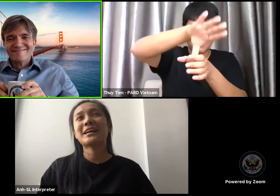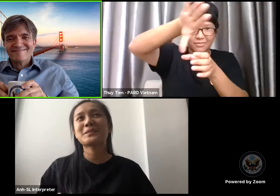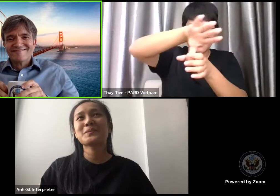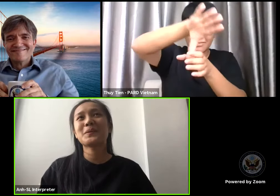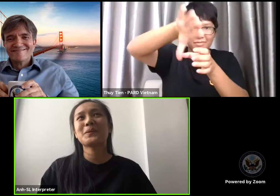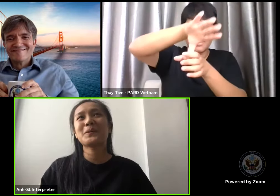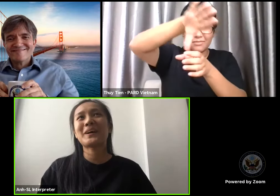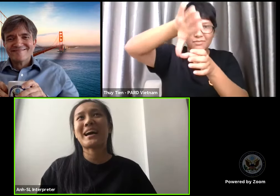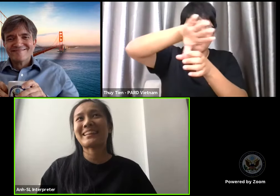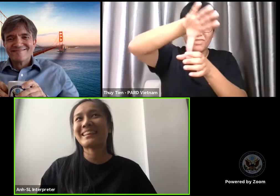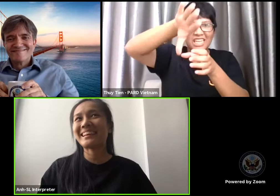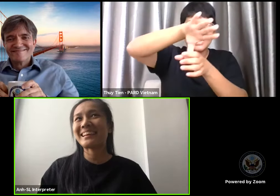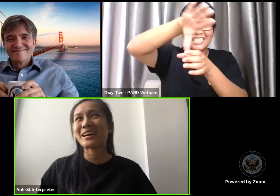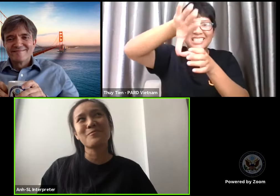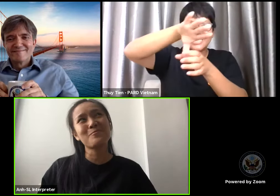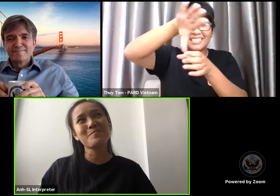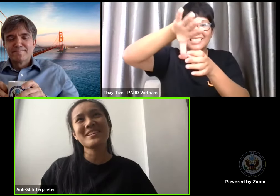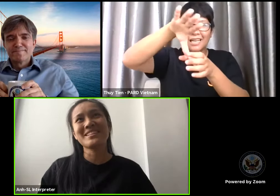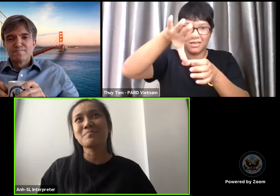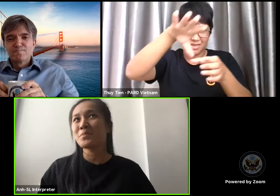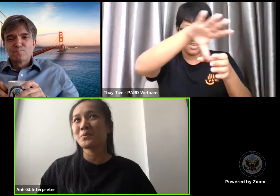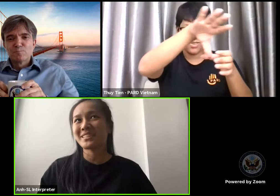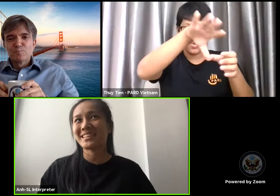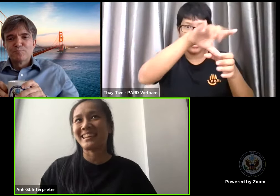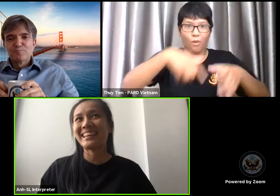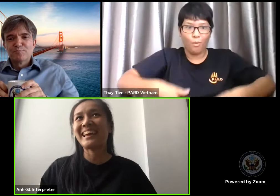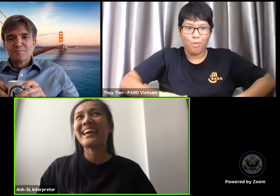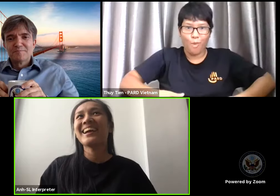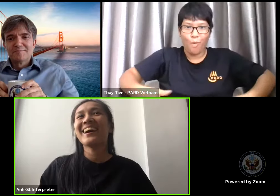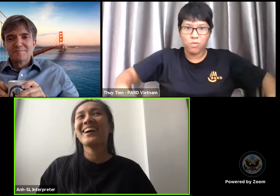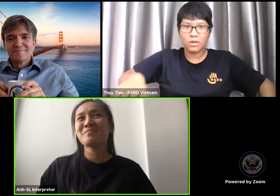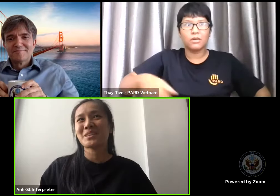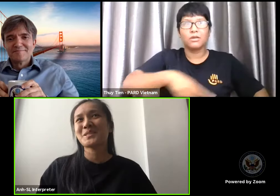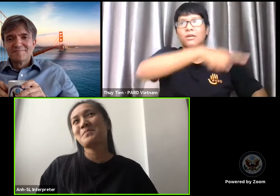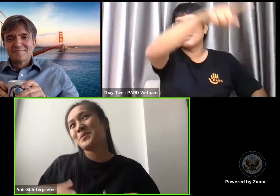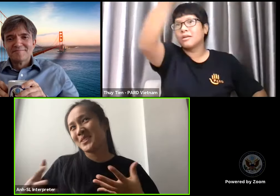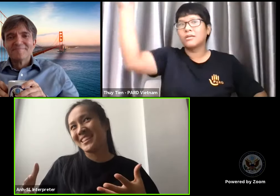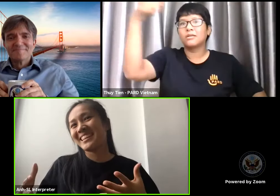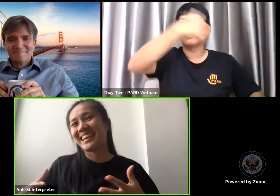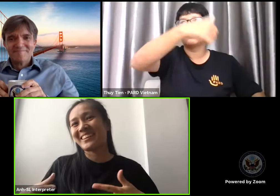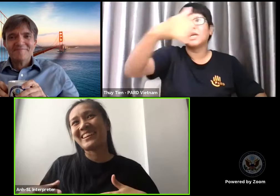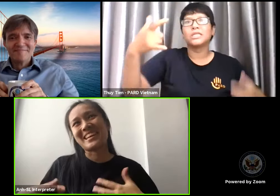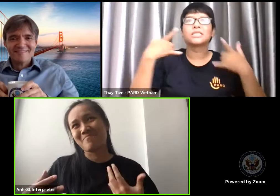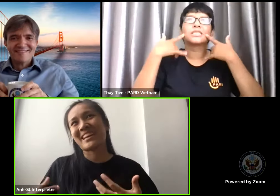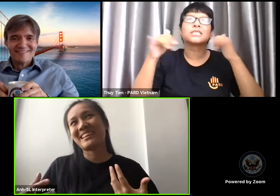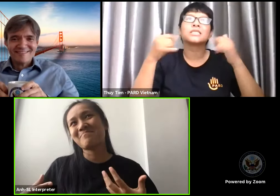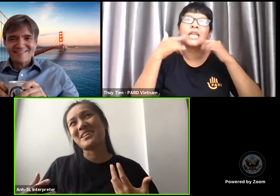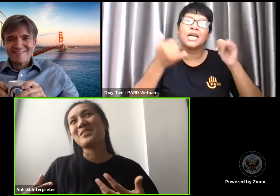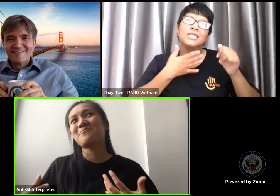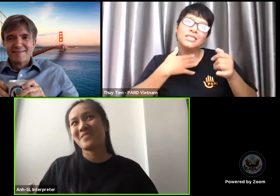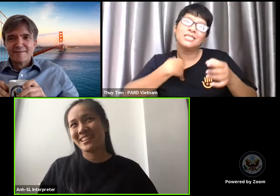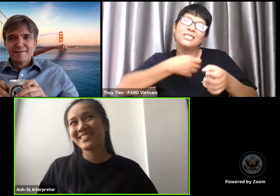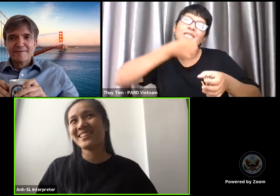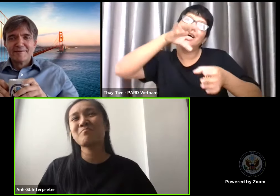[Anh] So, I think for me it's milk tea, because milk tea can make you become fatter,